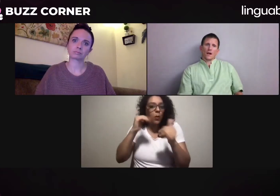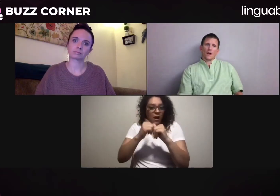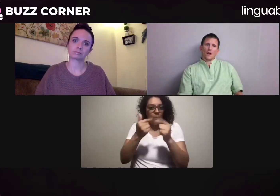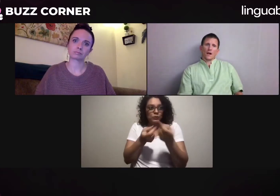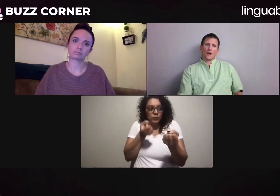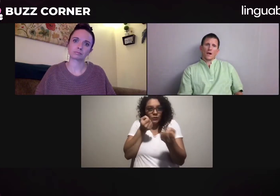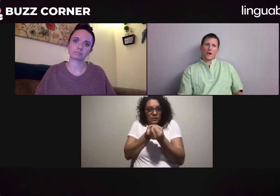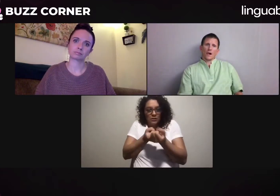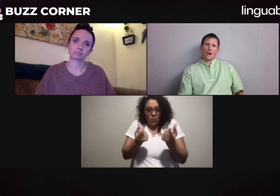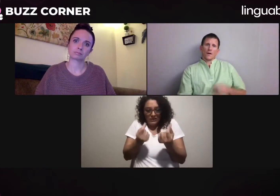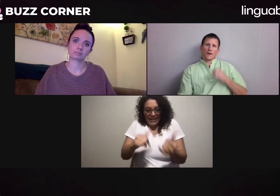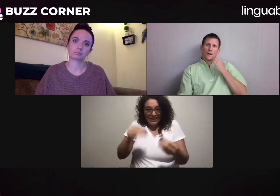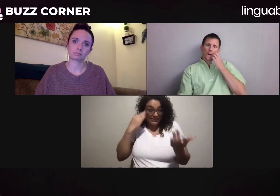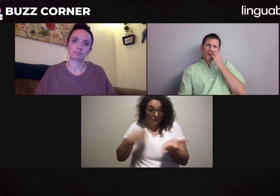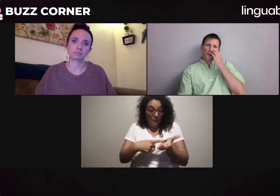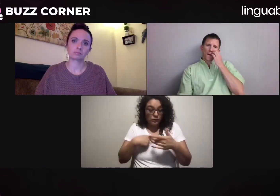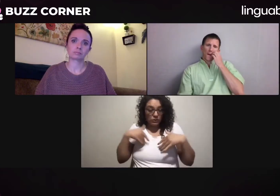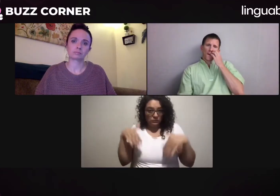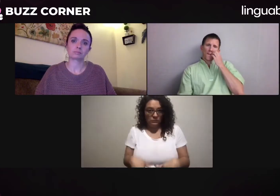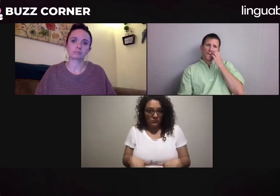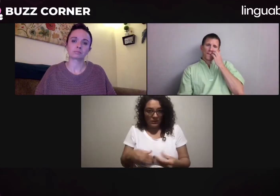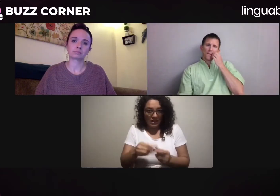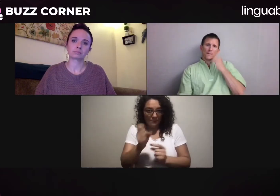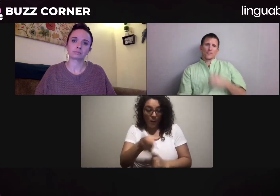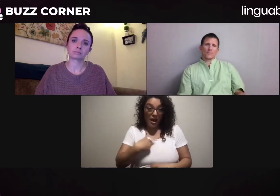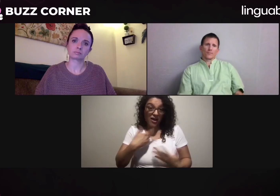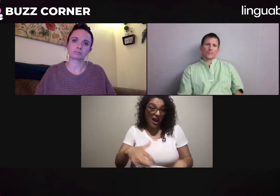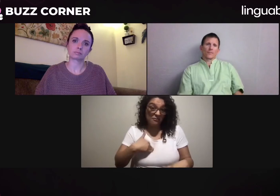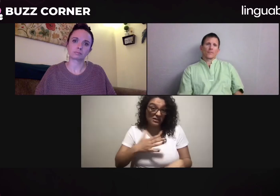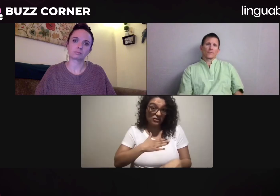the Deaf community may be at times, it's daunting to even think about it.